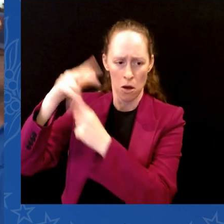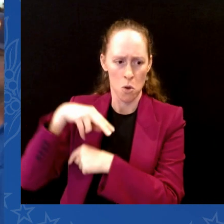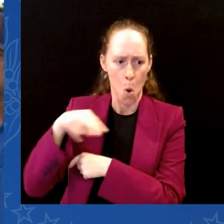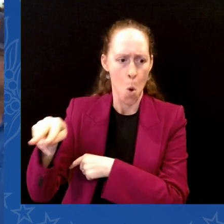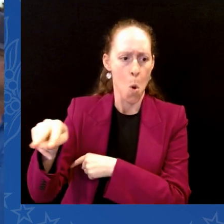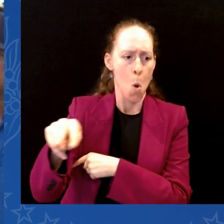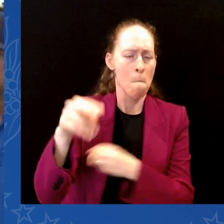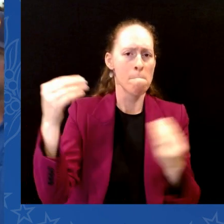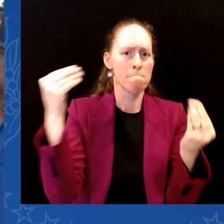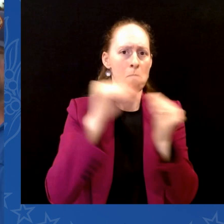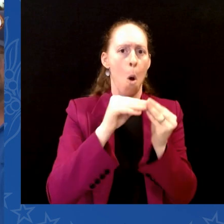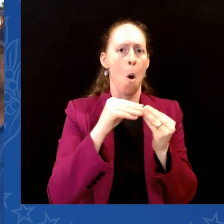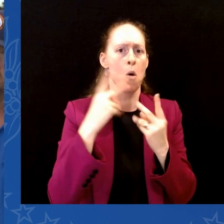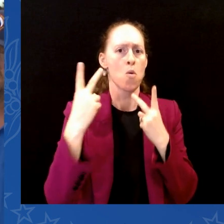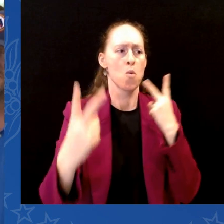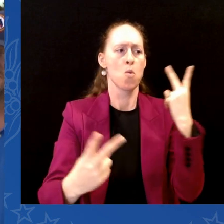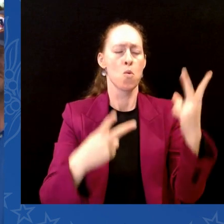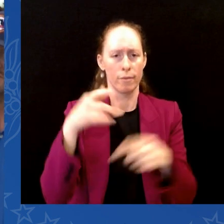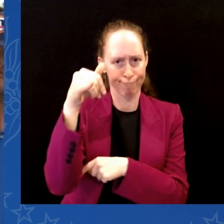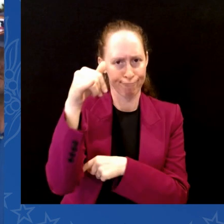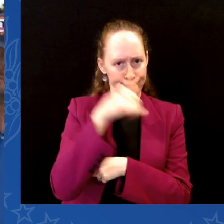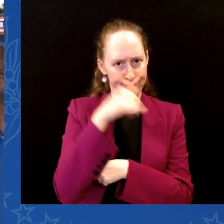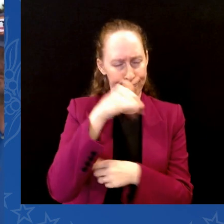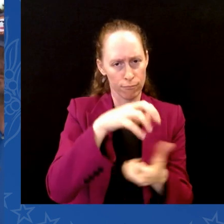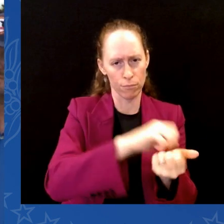in the last couple months -- last six months.